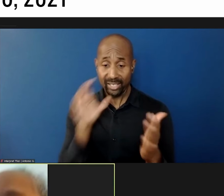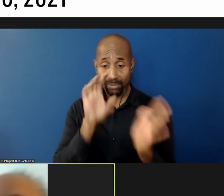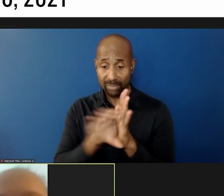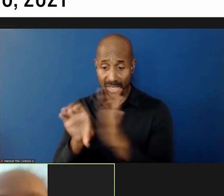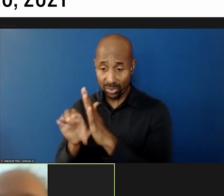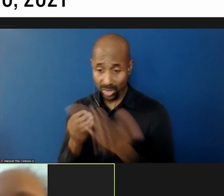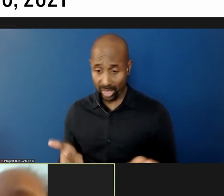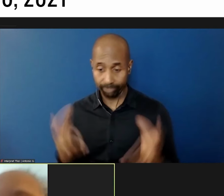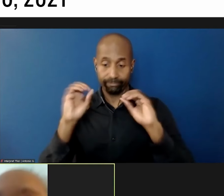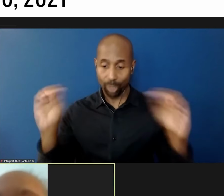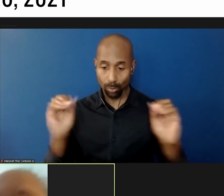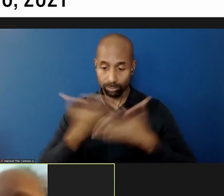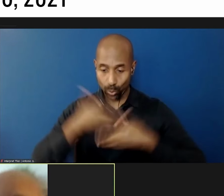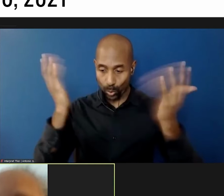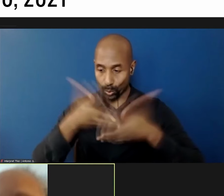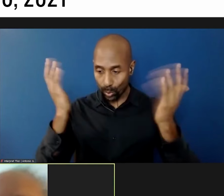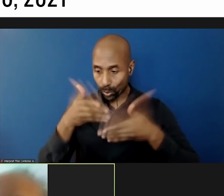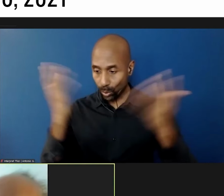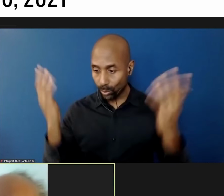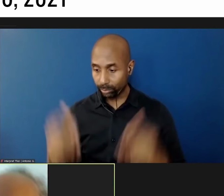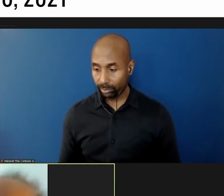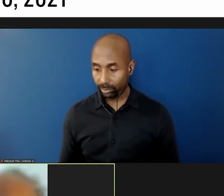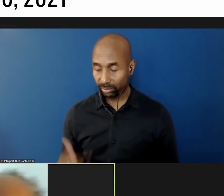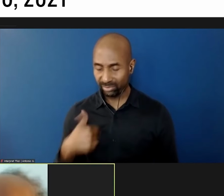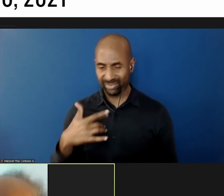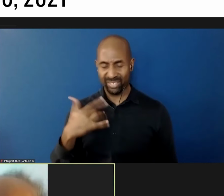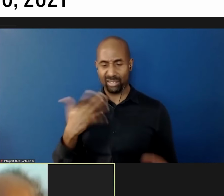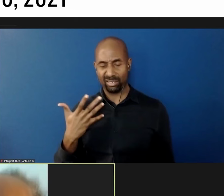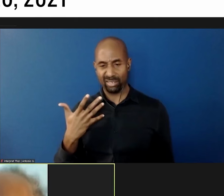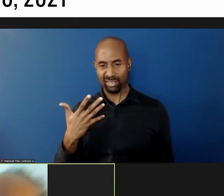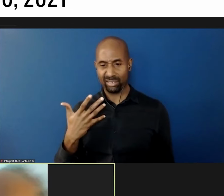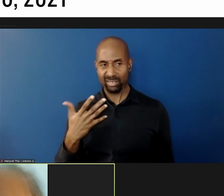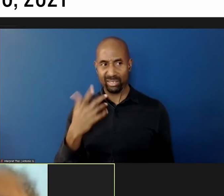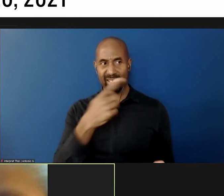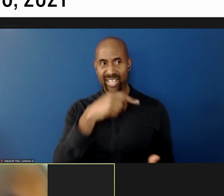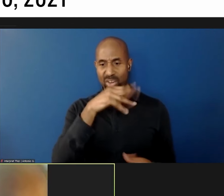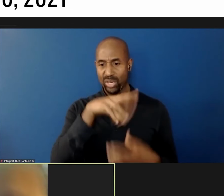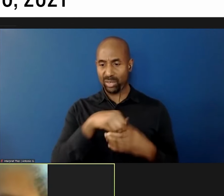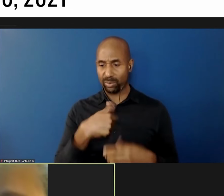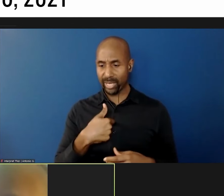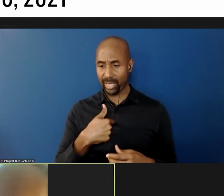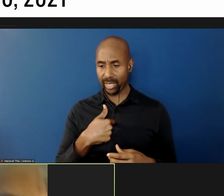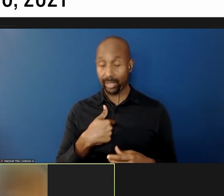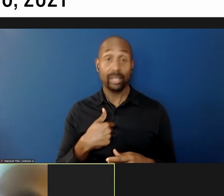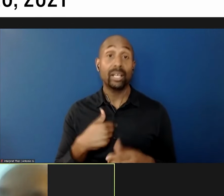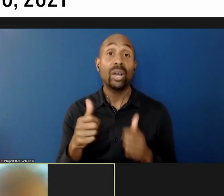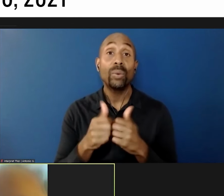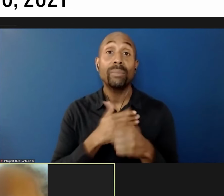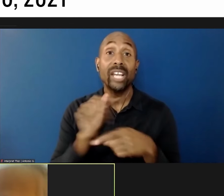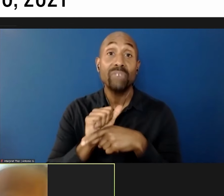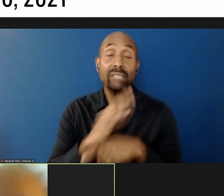I never saw disabled people in the training materials, pictures of us, I certainly never